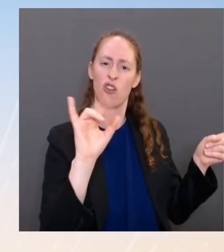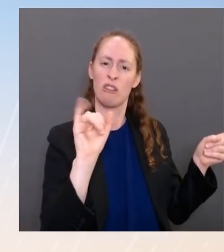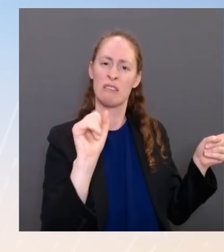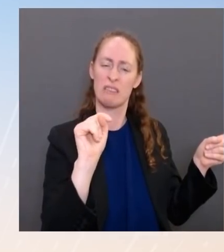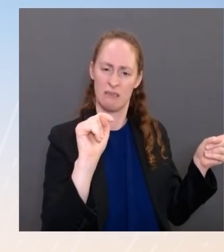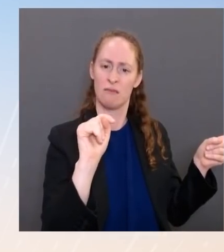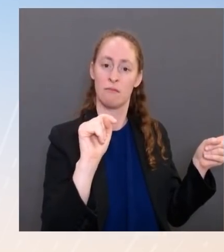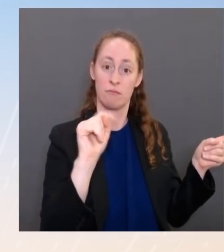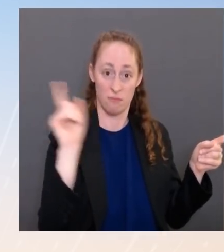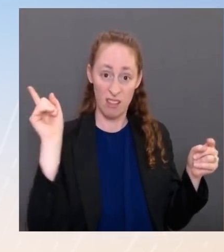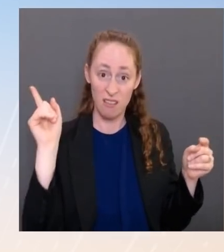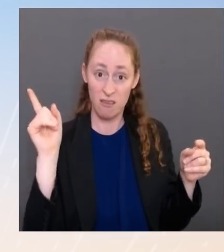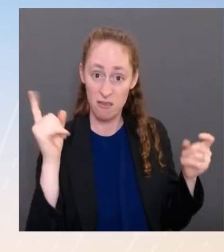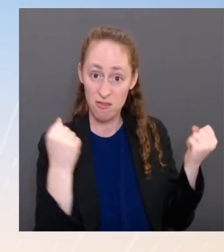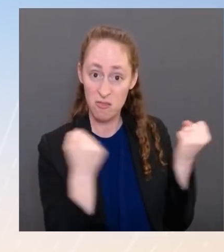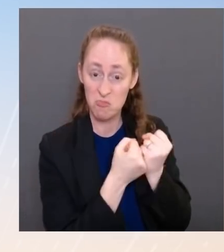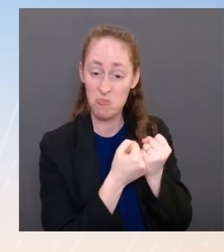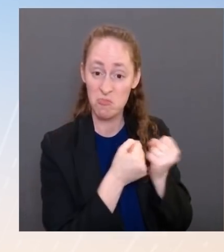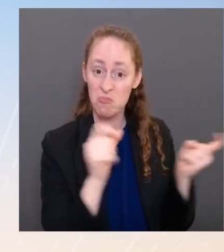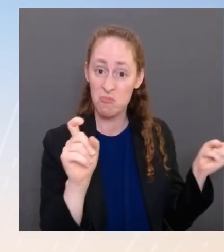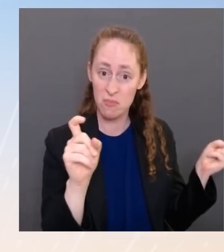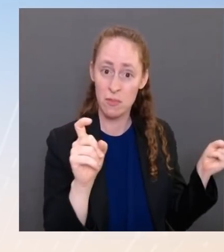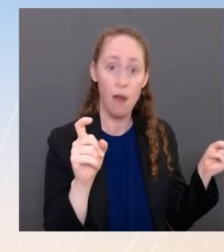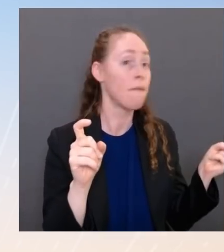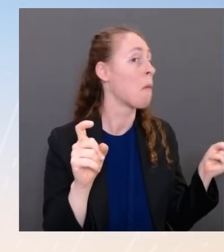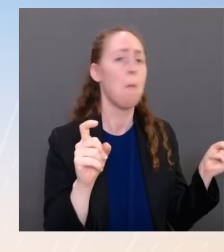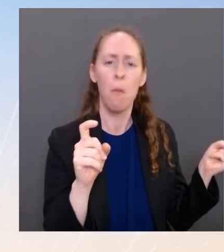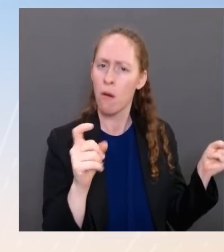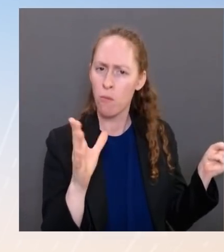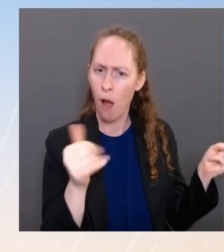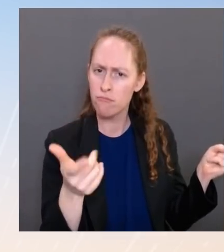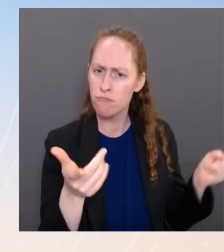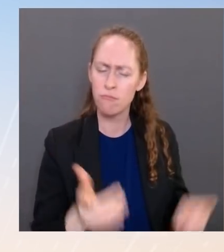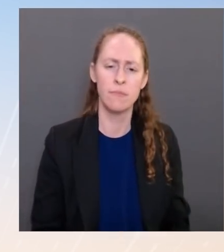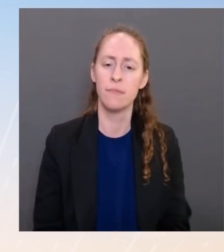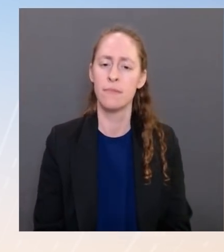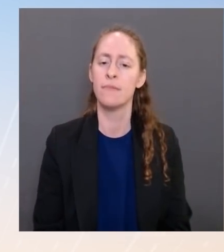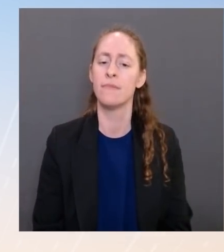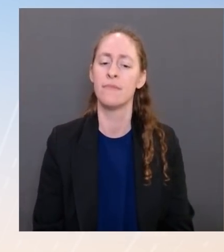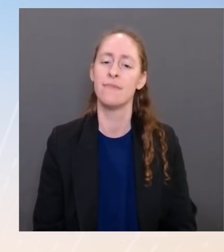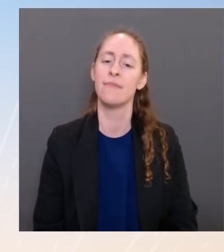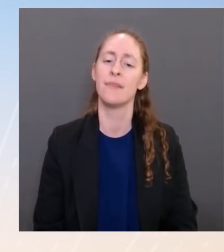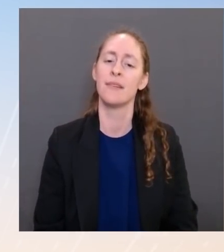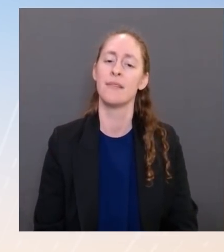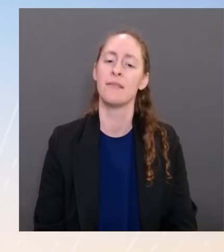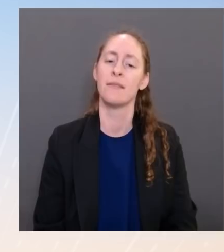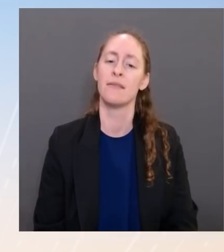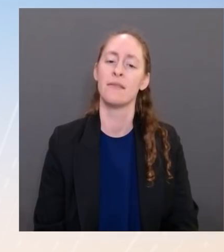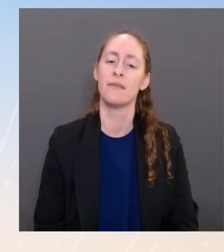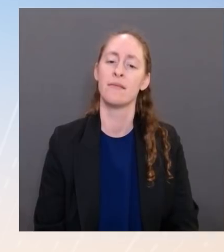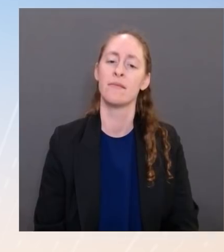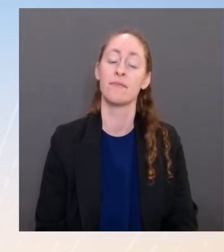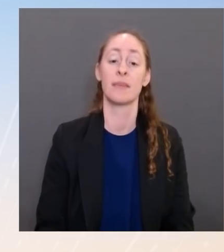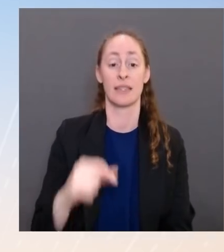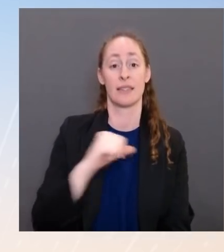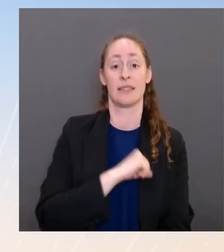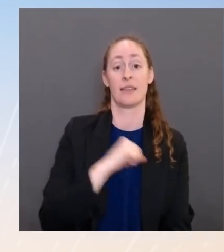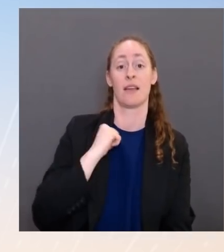and Speaker Pelosi said this yesterday, that this is a topic she will raise -- or we'll leave it to her if she wants to raise it when she meets with the President today.